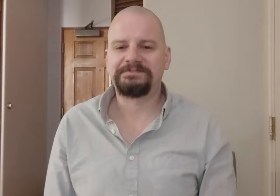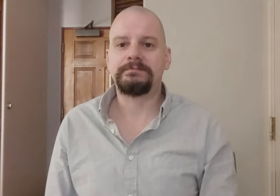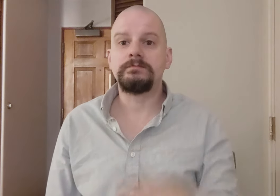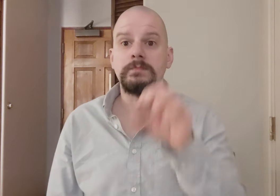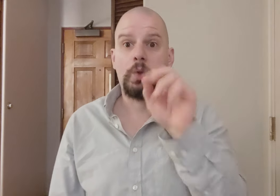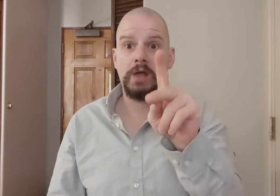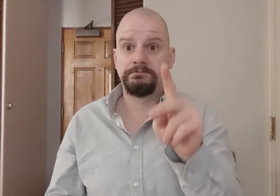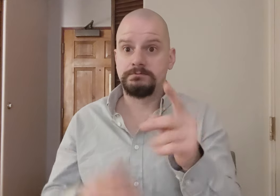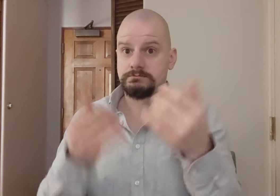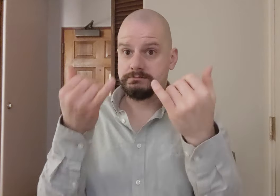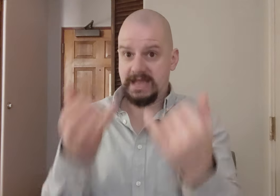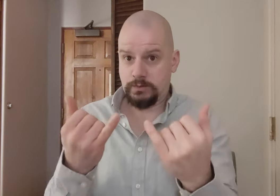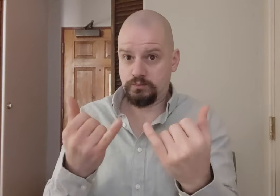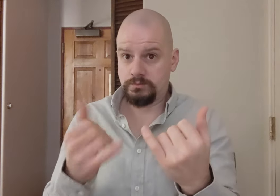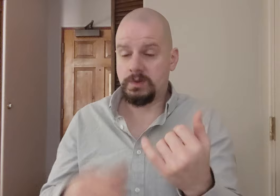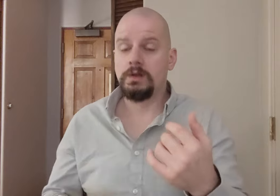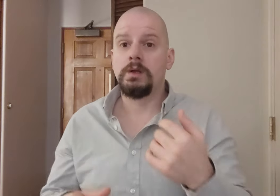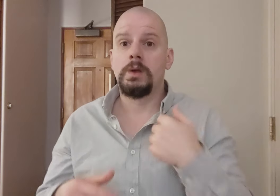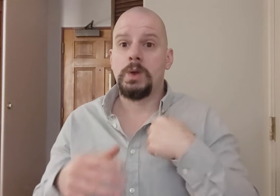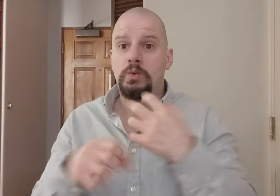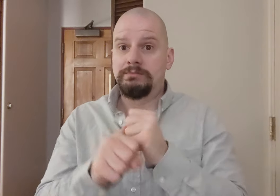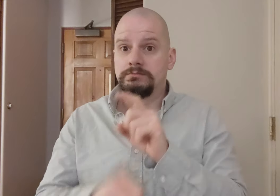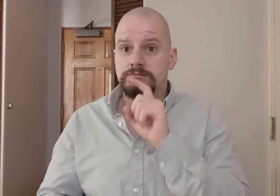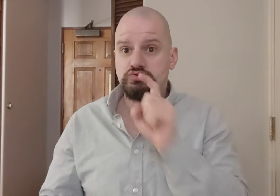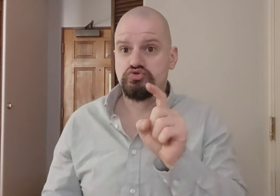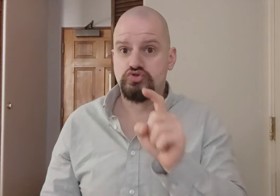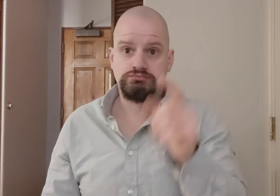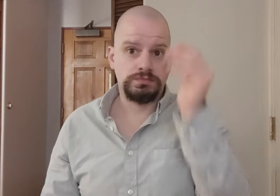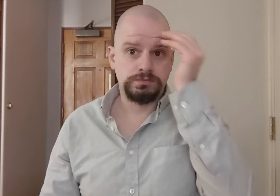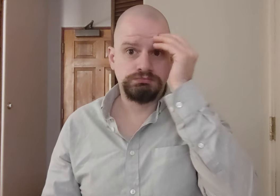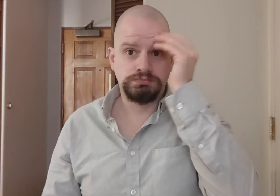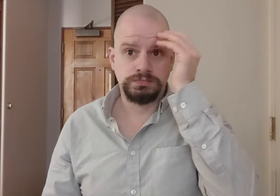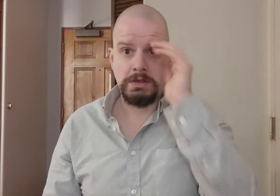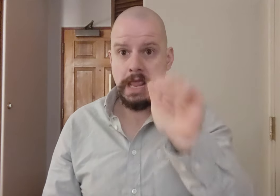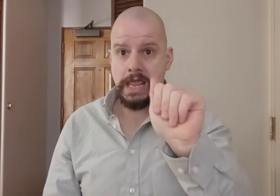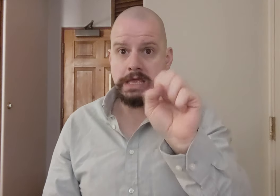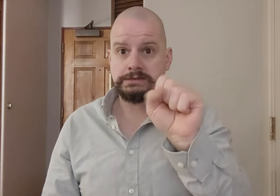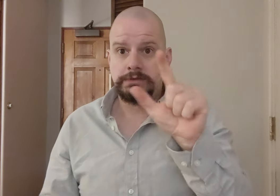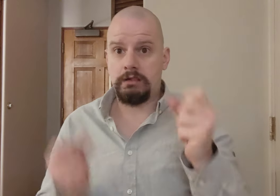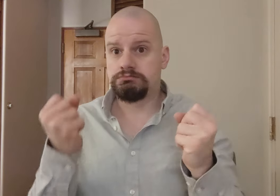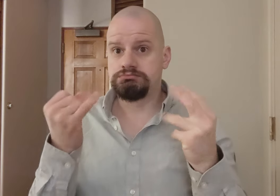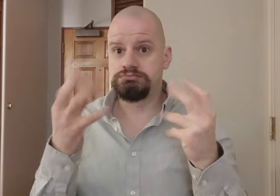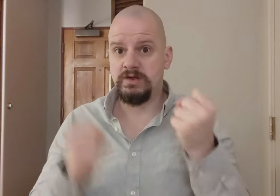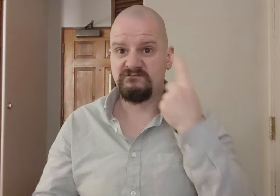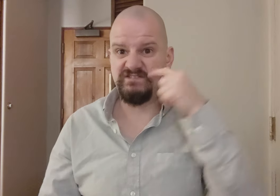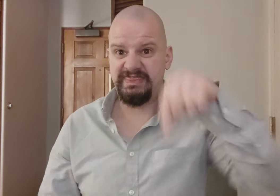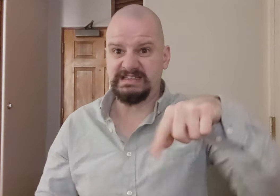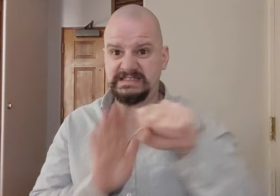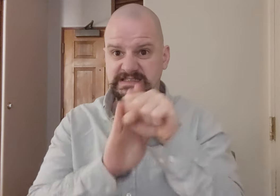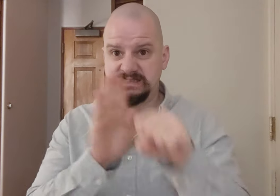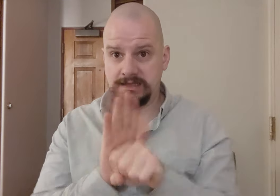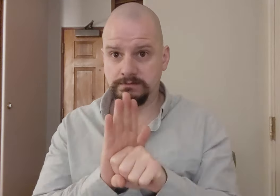OK, let's talk about American Sign Language for this state.